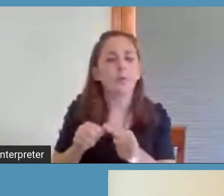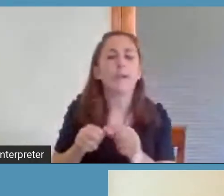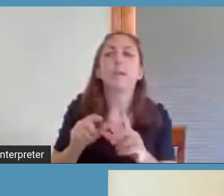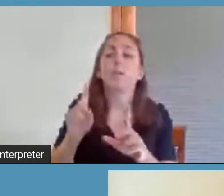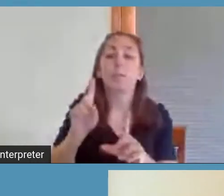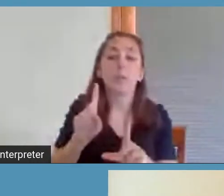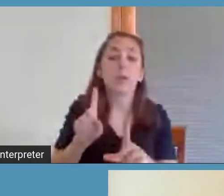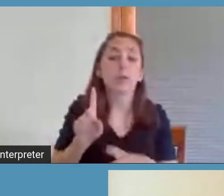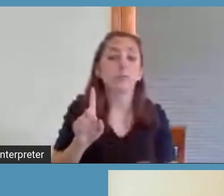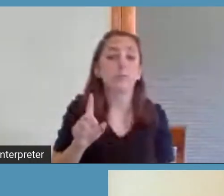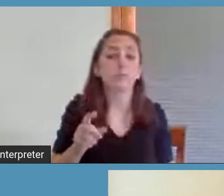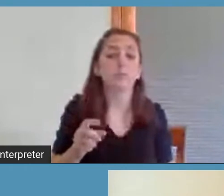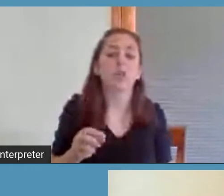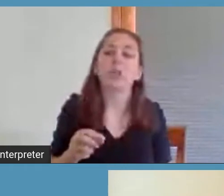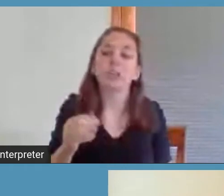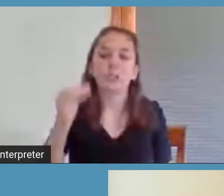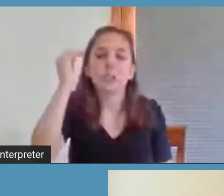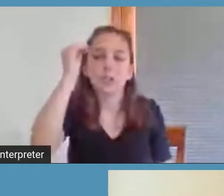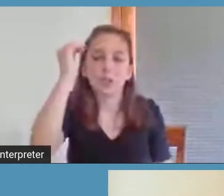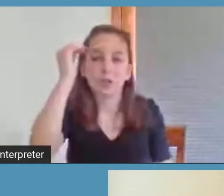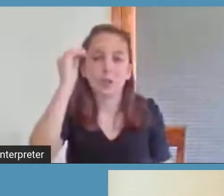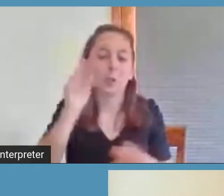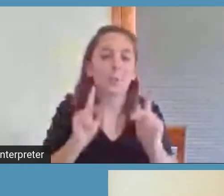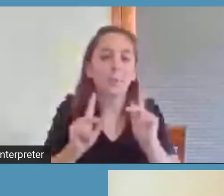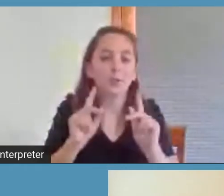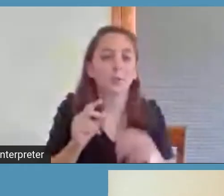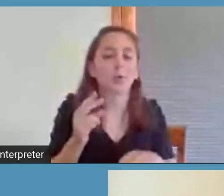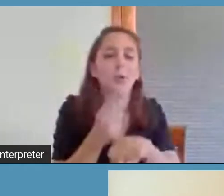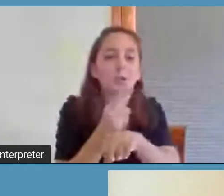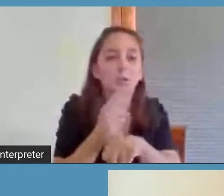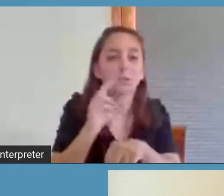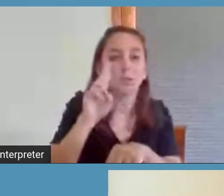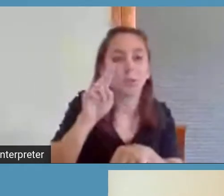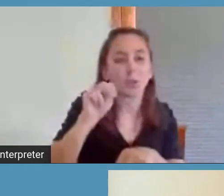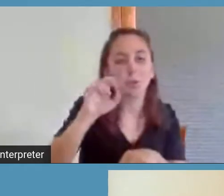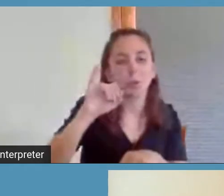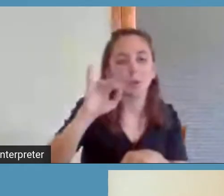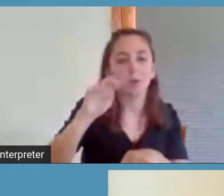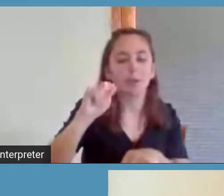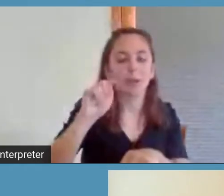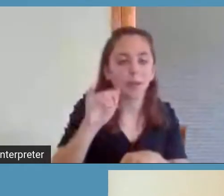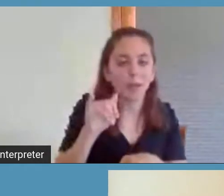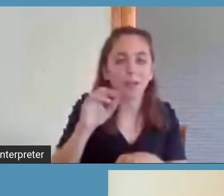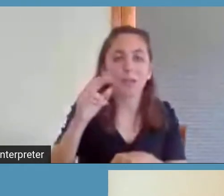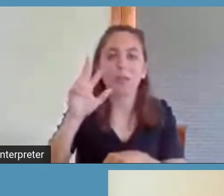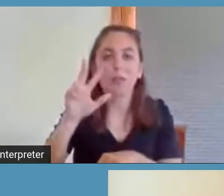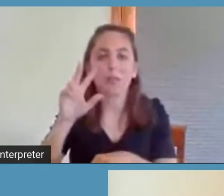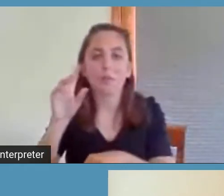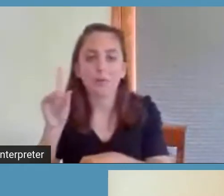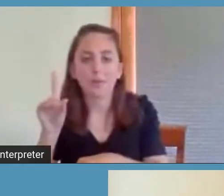people are using like unity 3d and um similar um applications to create virtual exhibitions for